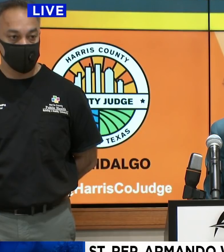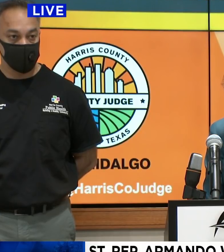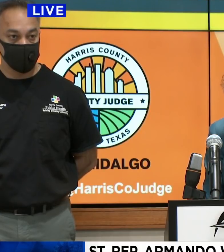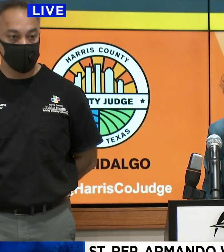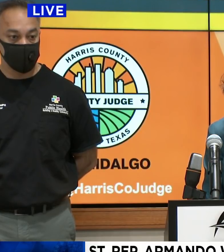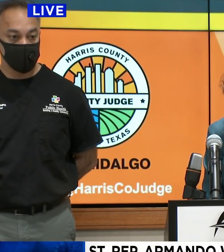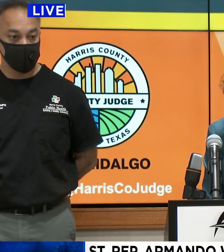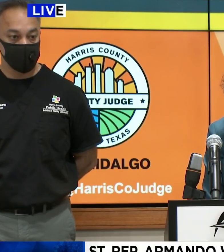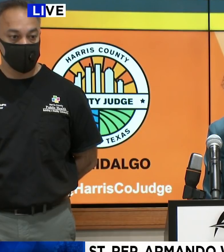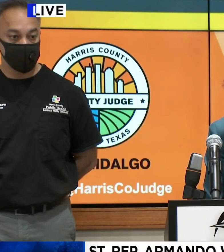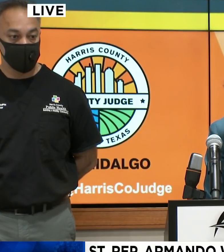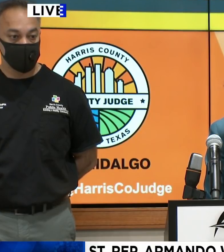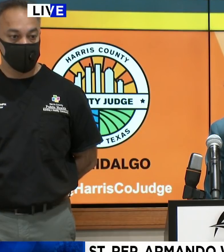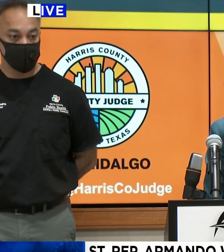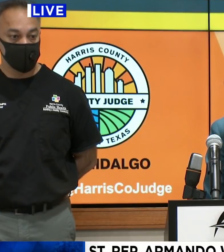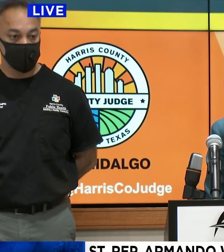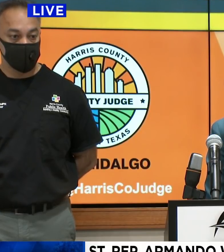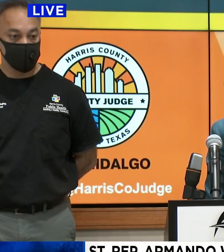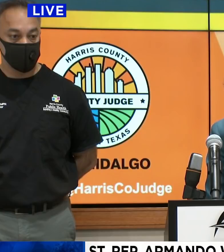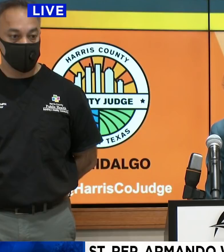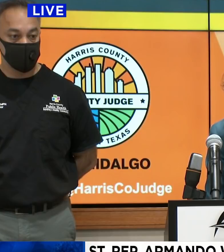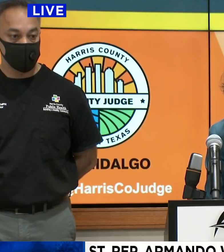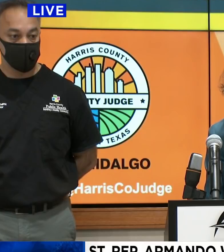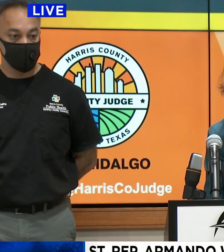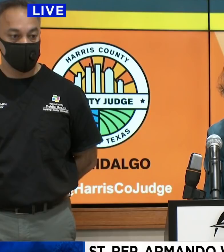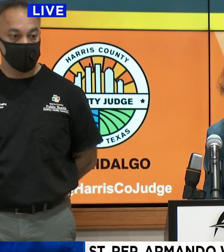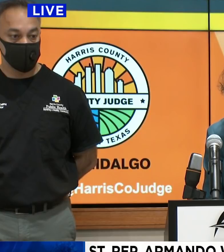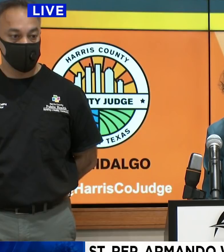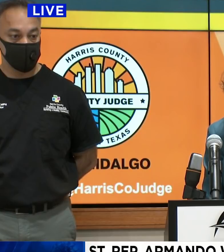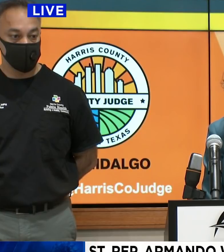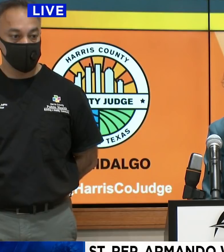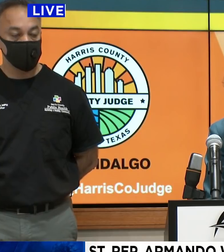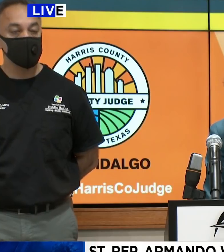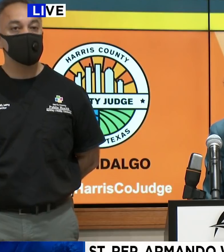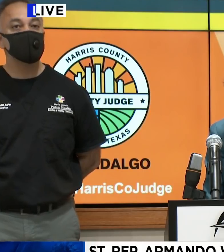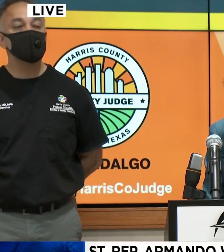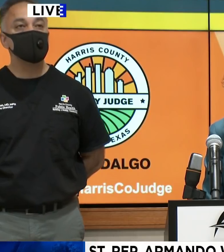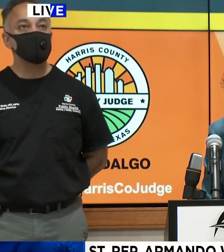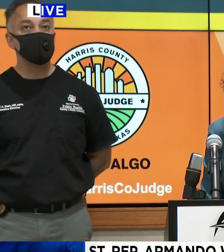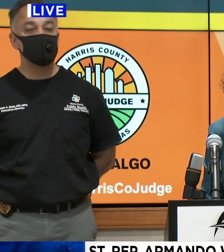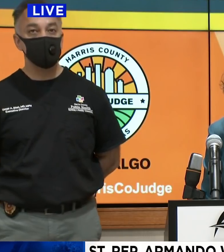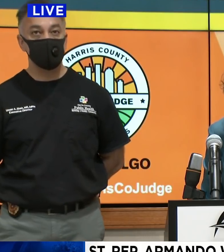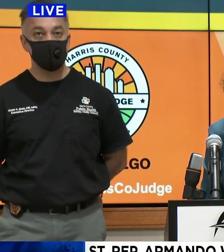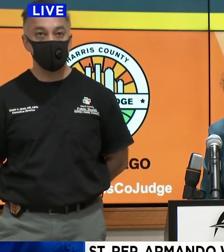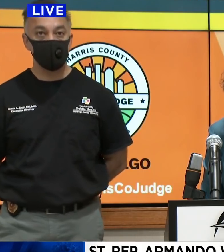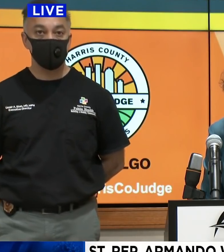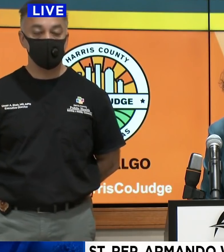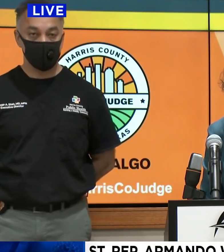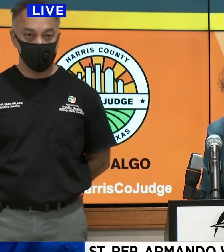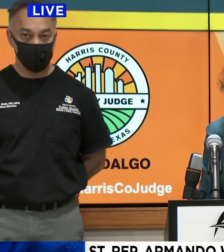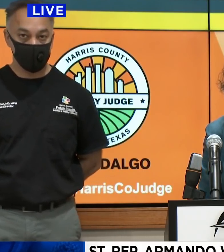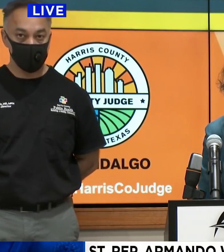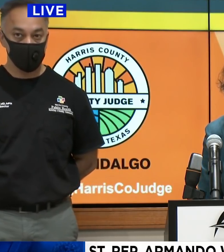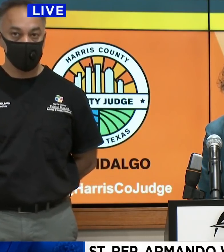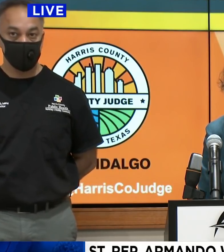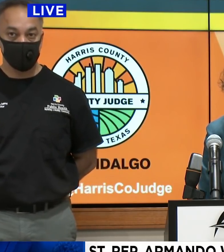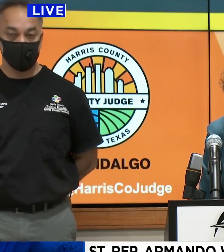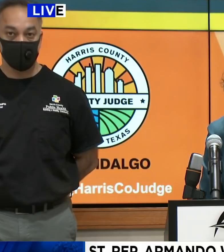on Friday was that restrictions will likely be in place through will likely be in place through the end of the end of May concerning big